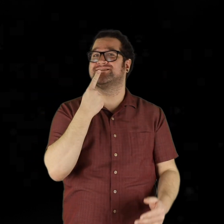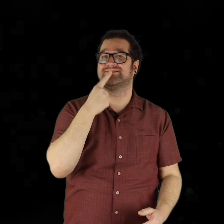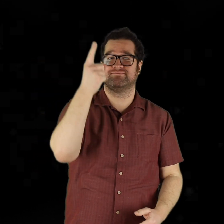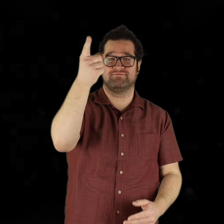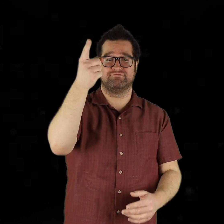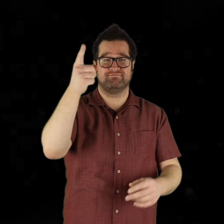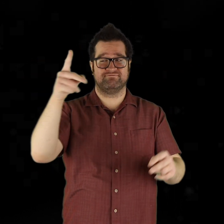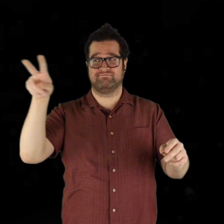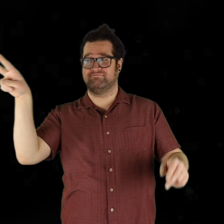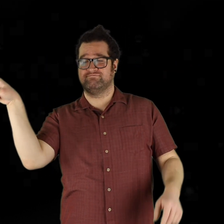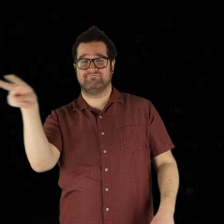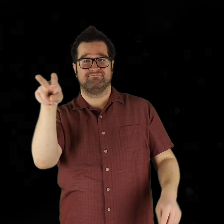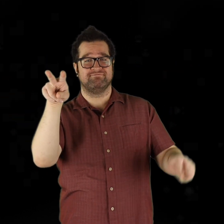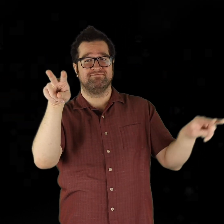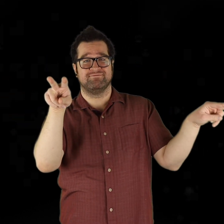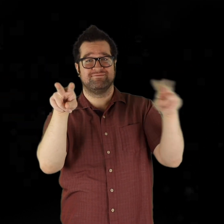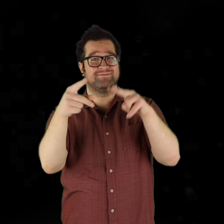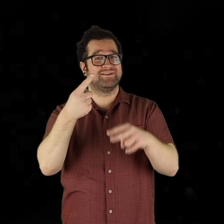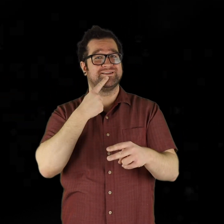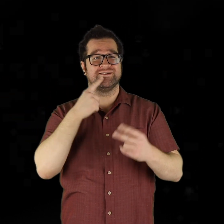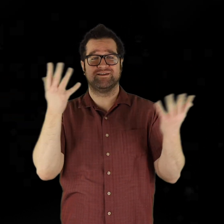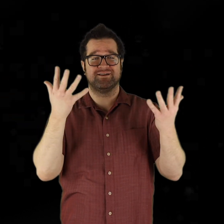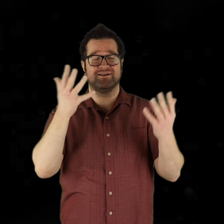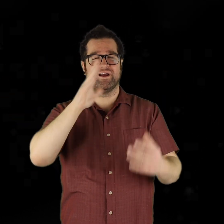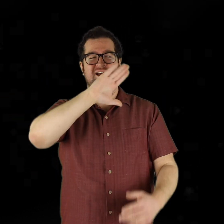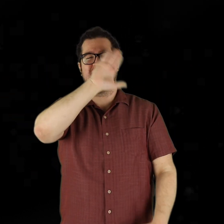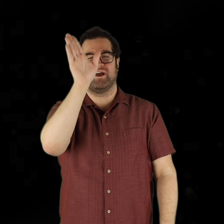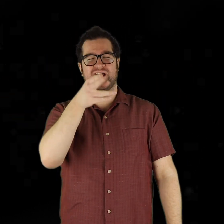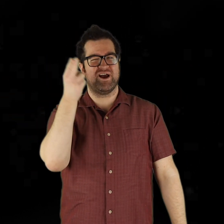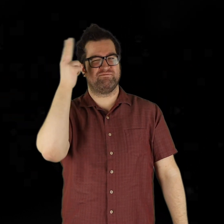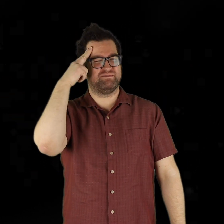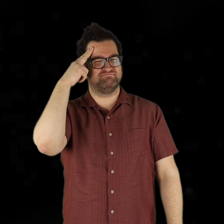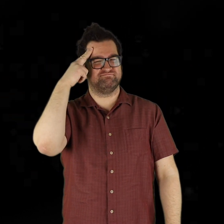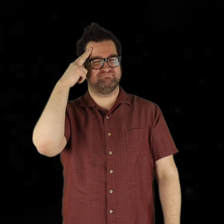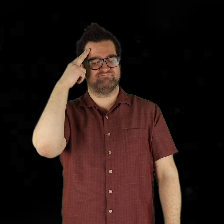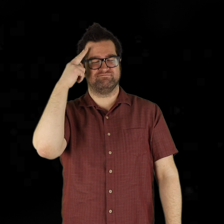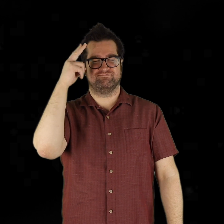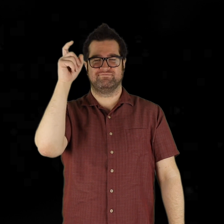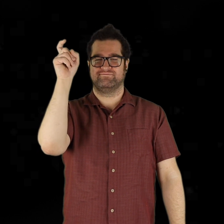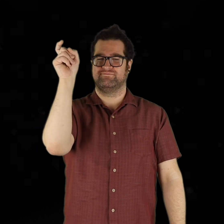Who looks in answer and says, "Never mind"?